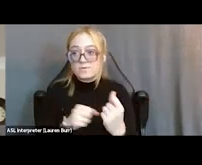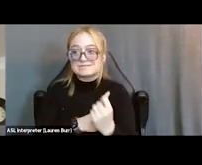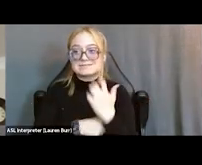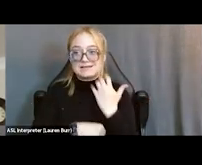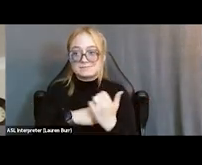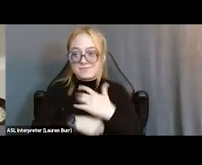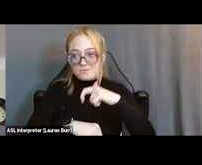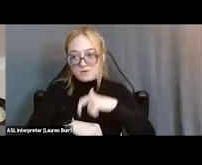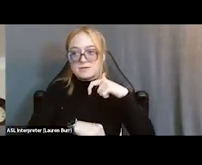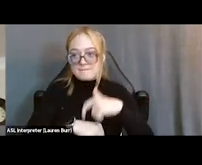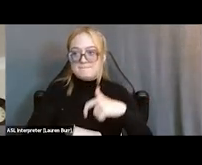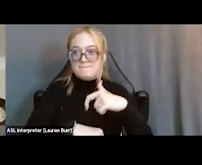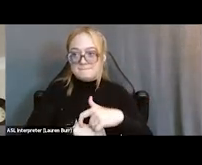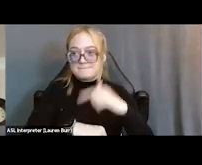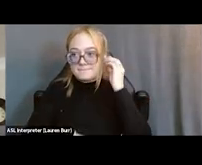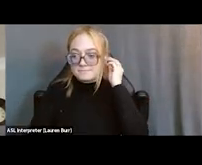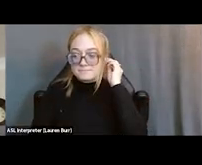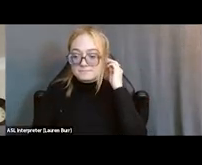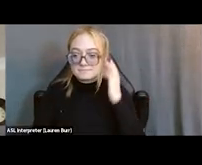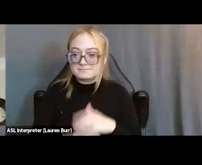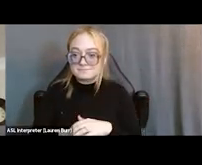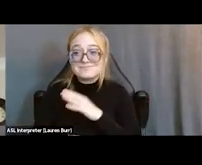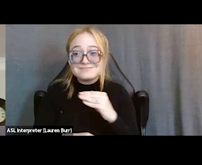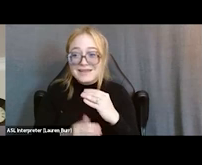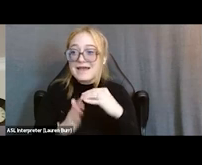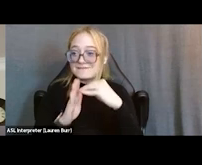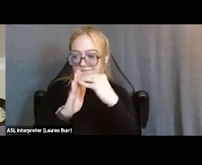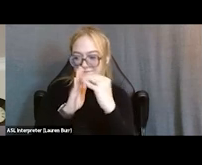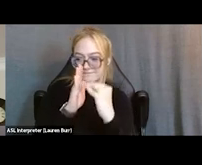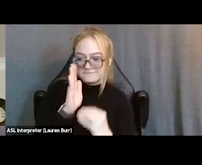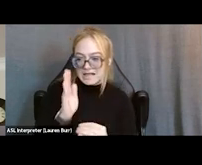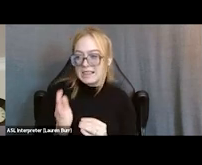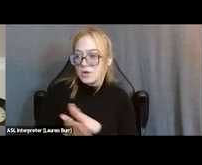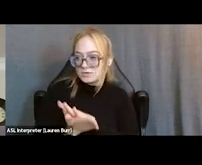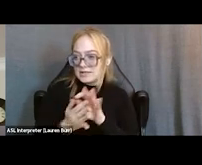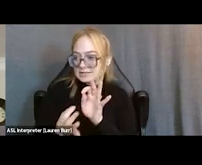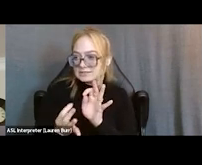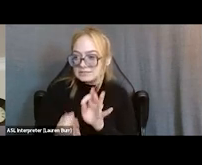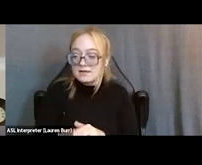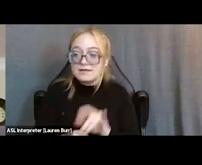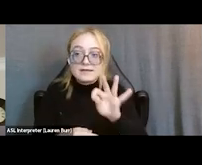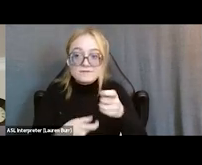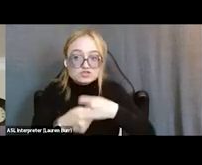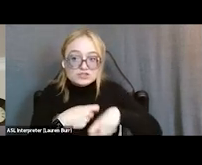and definitely thoroughly if there's a change with phone number address, it's important.